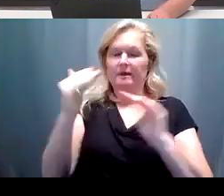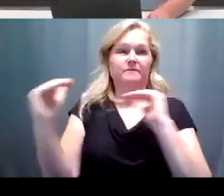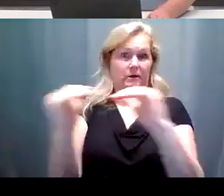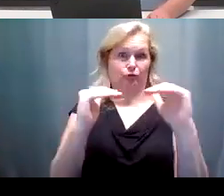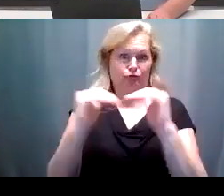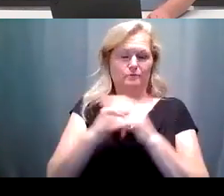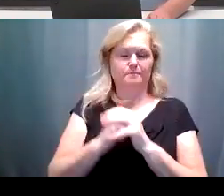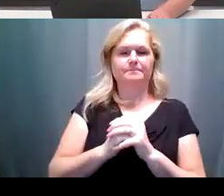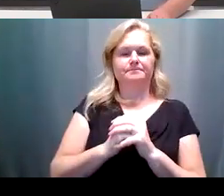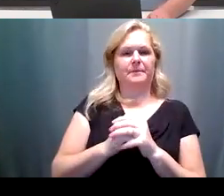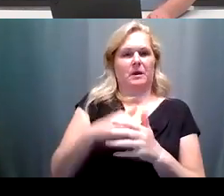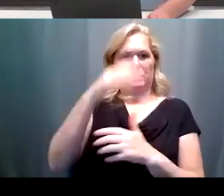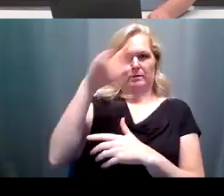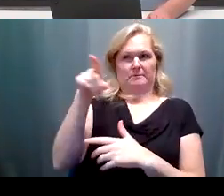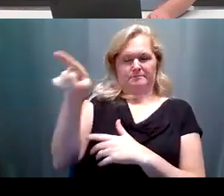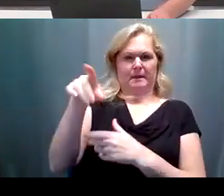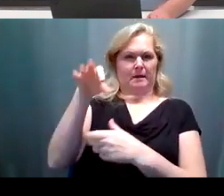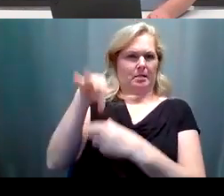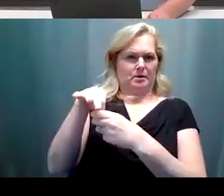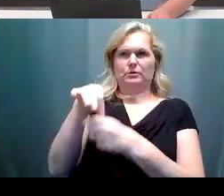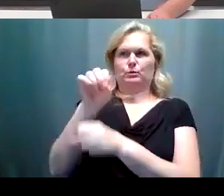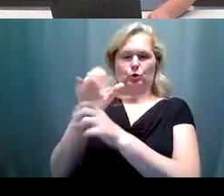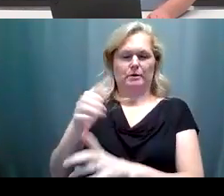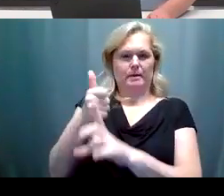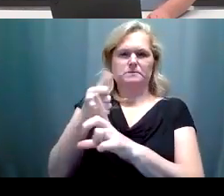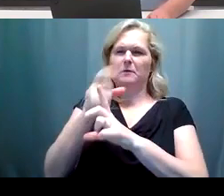We know that election workers are the backbone of Canada's democracy